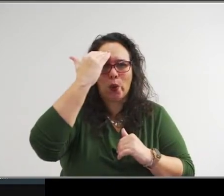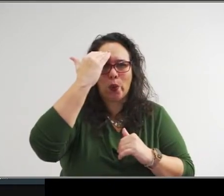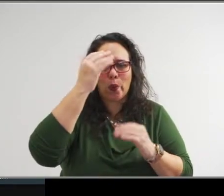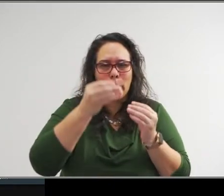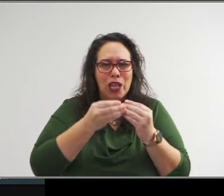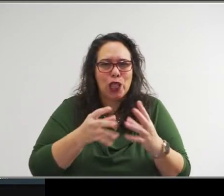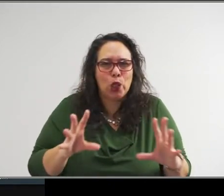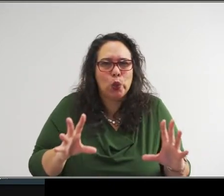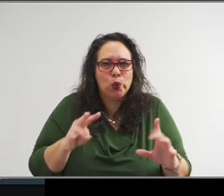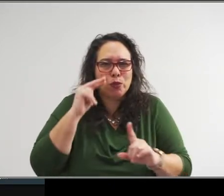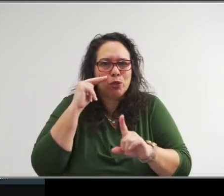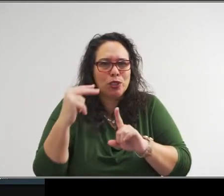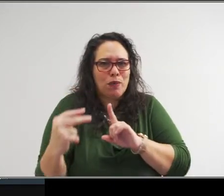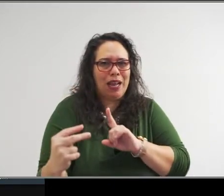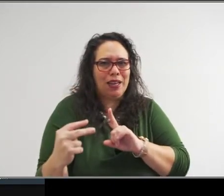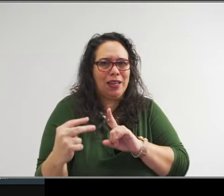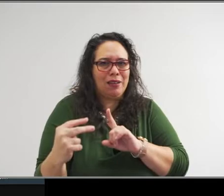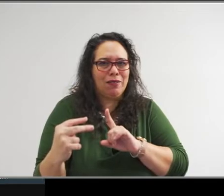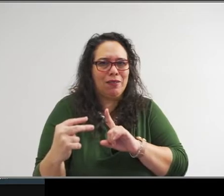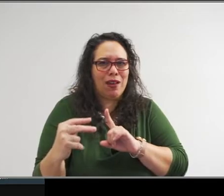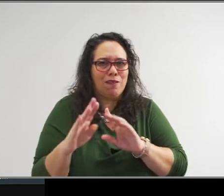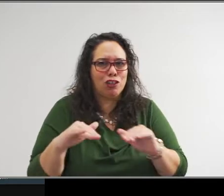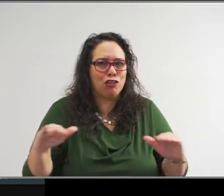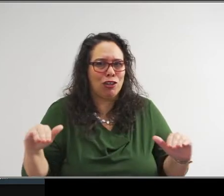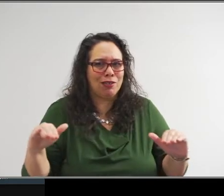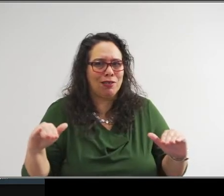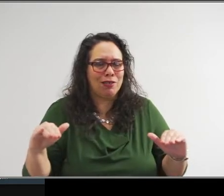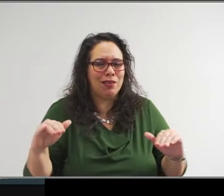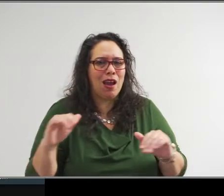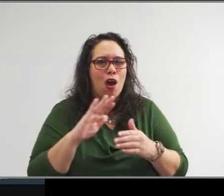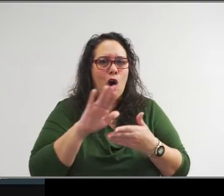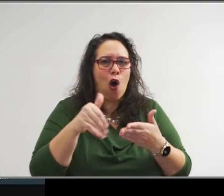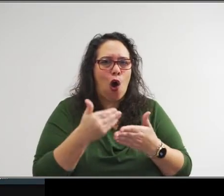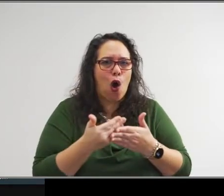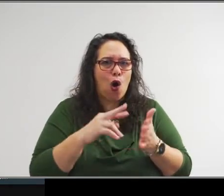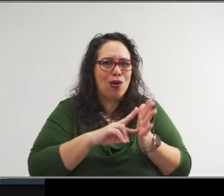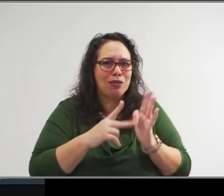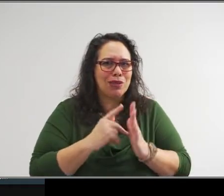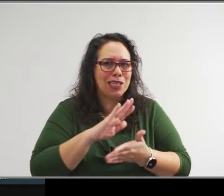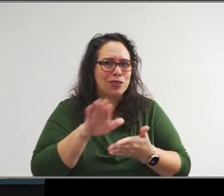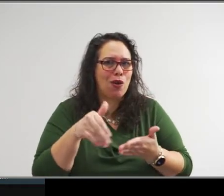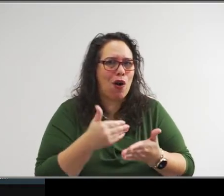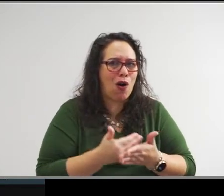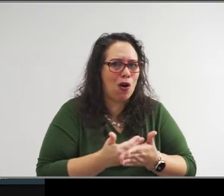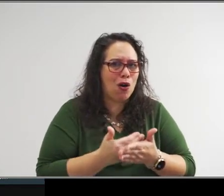All means all was created with the perspective of providing equitable opportunities for children.